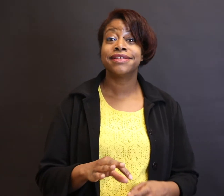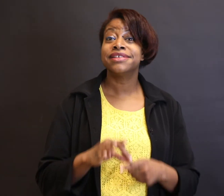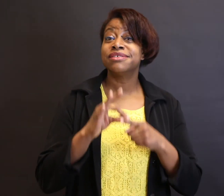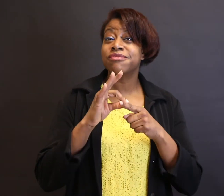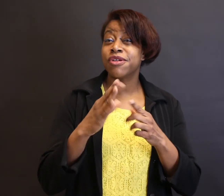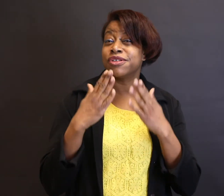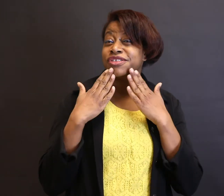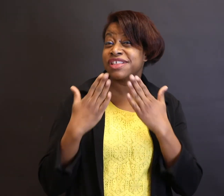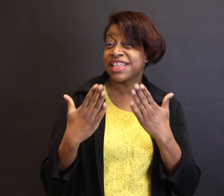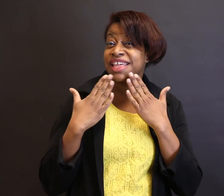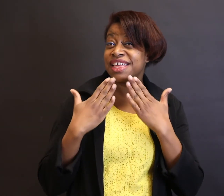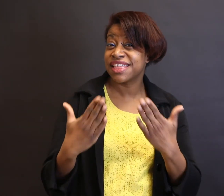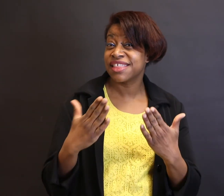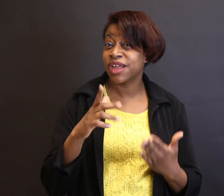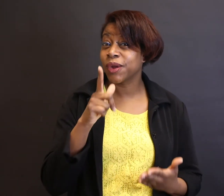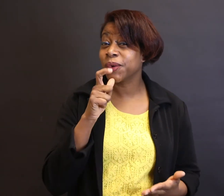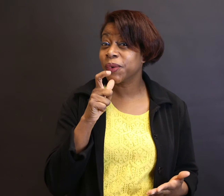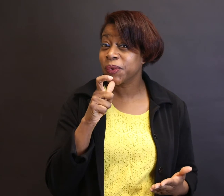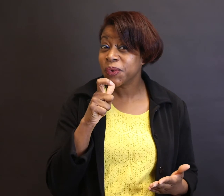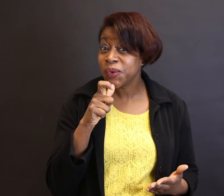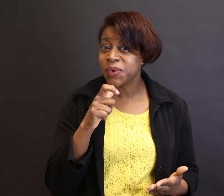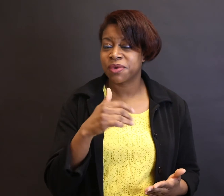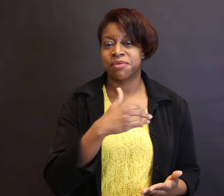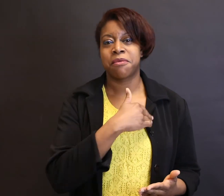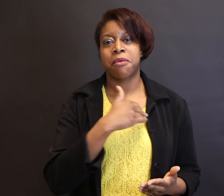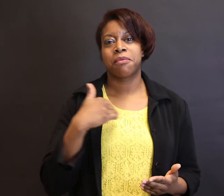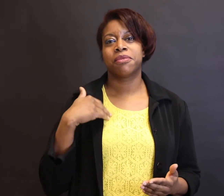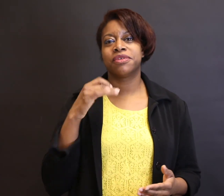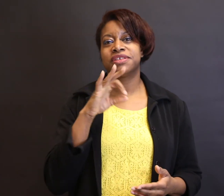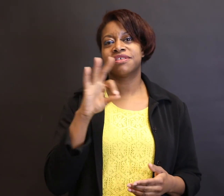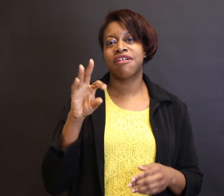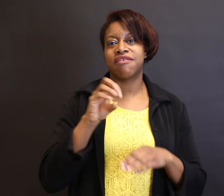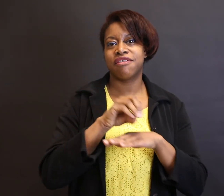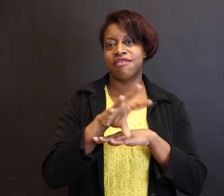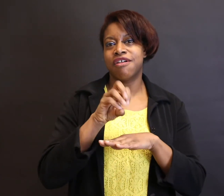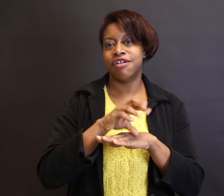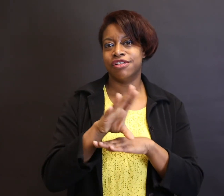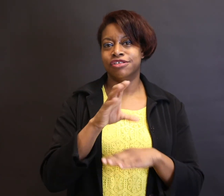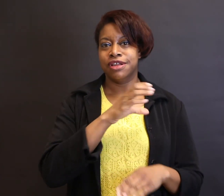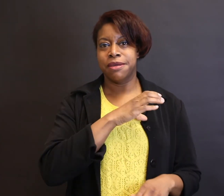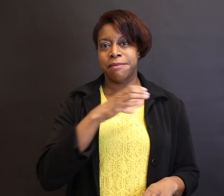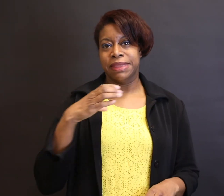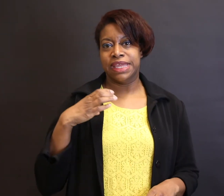Special thanks to the members of the advisory committee